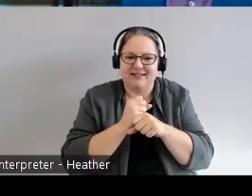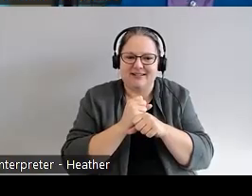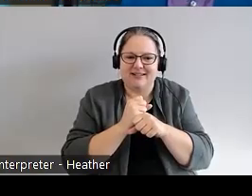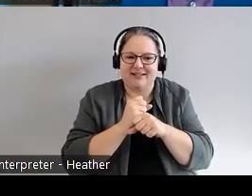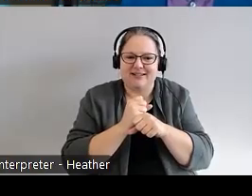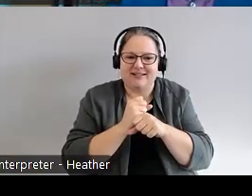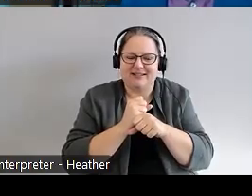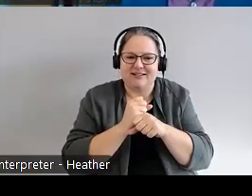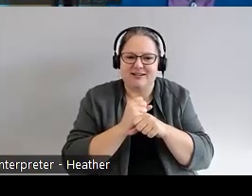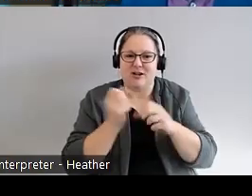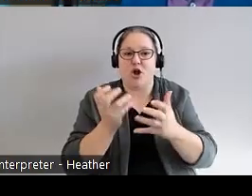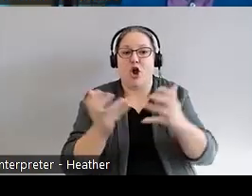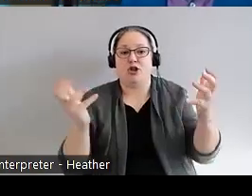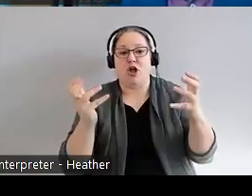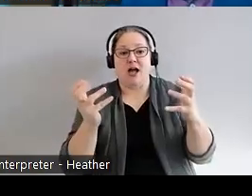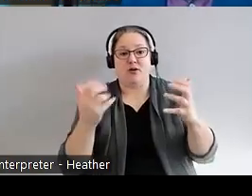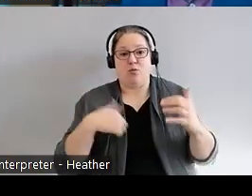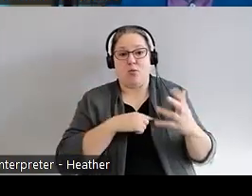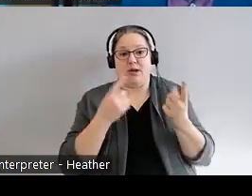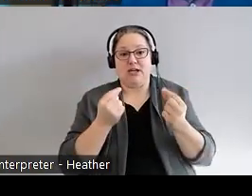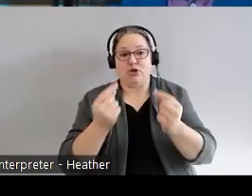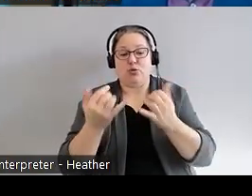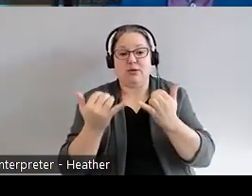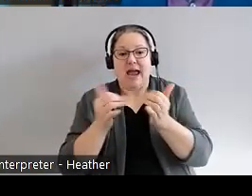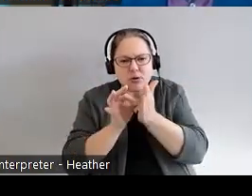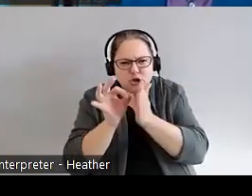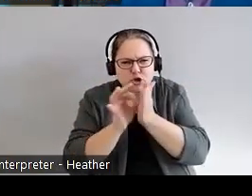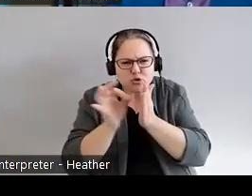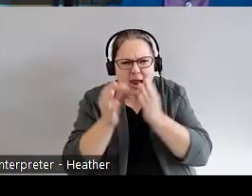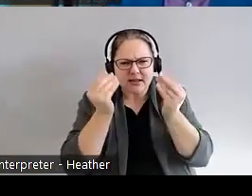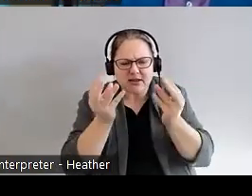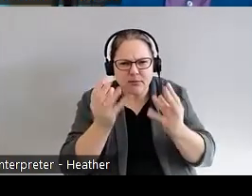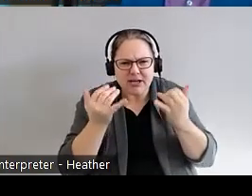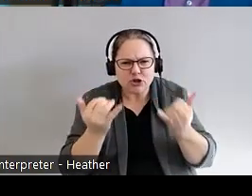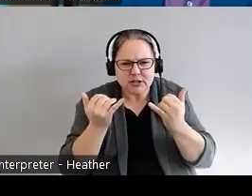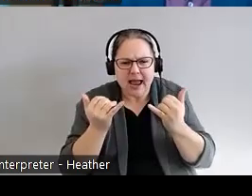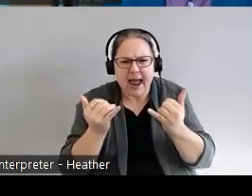infrastructure that we have in place now to track this data very carefully and sort specifically